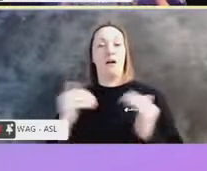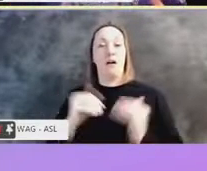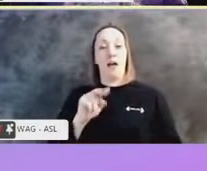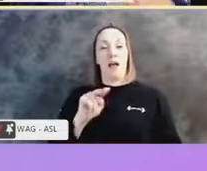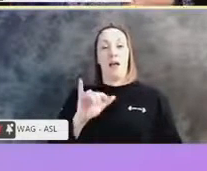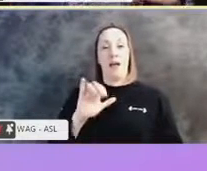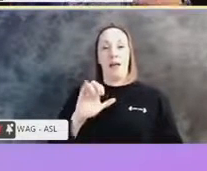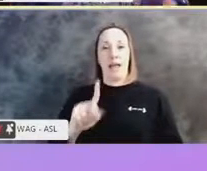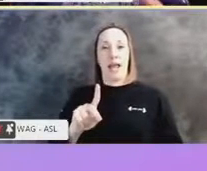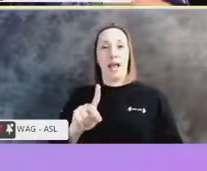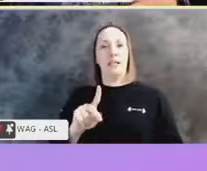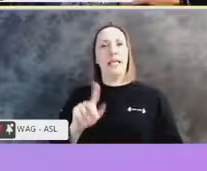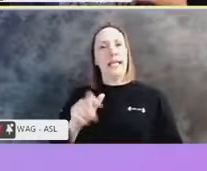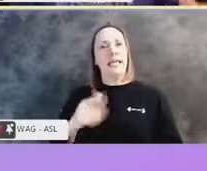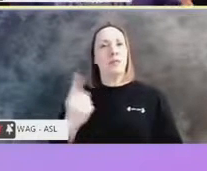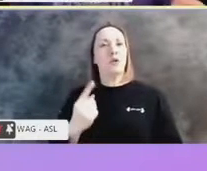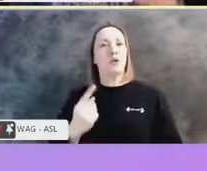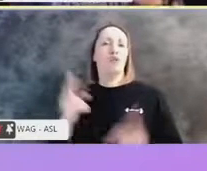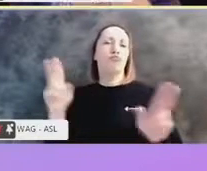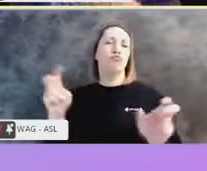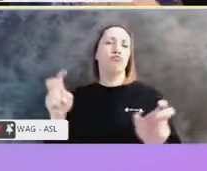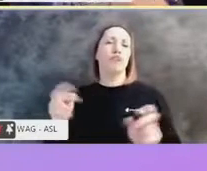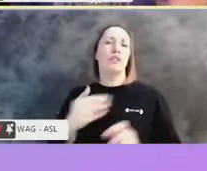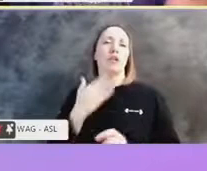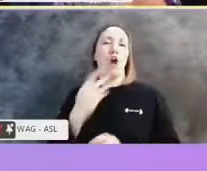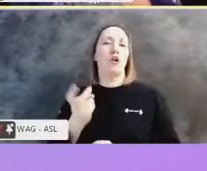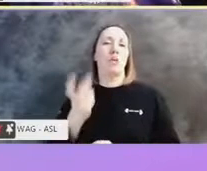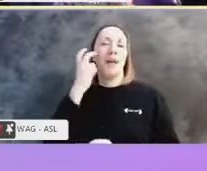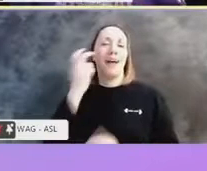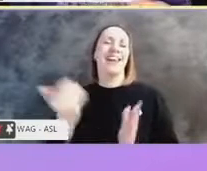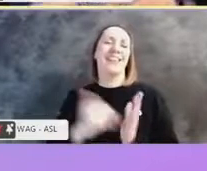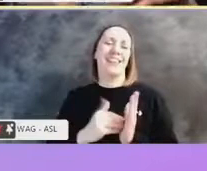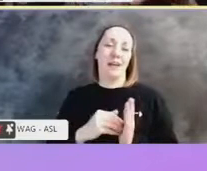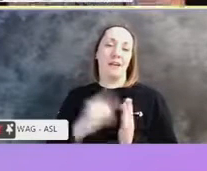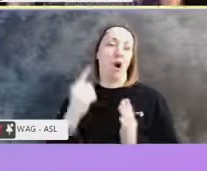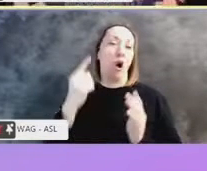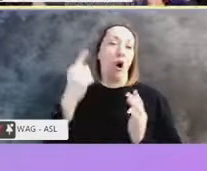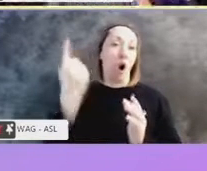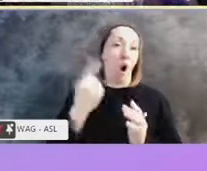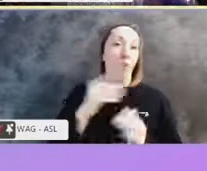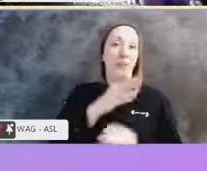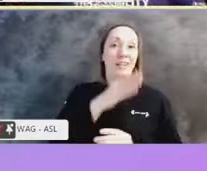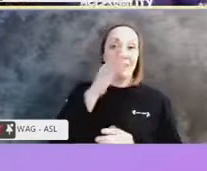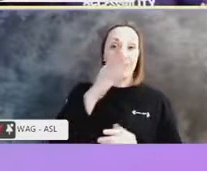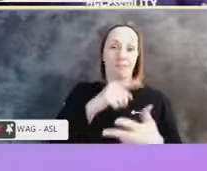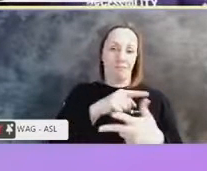are part of what is going on. Azumi is one of them. I'm sharing something about nick which is an audience member